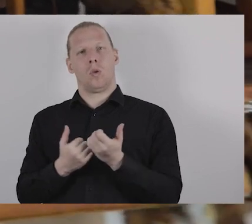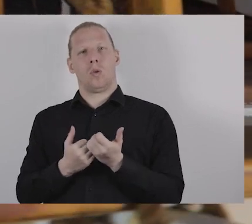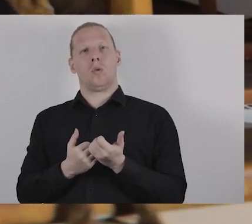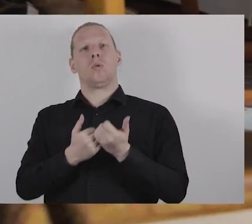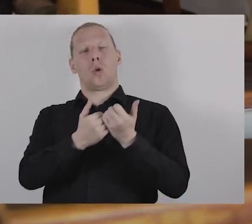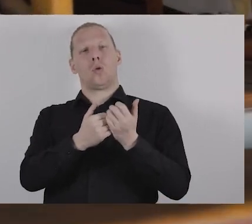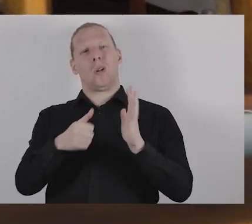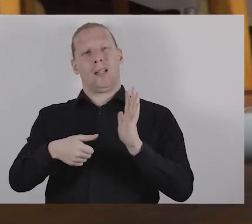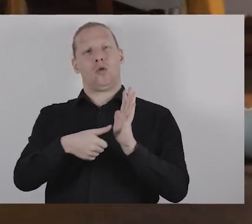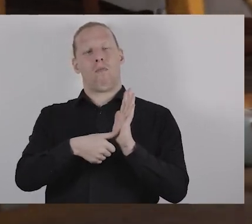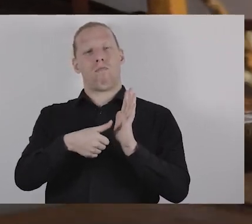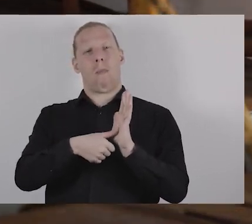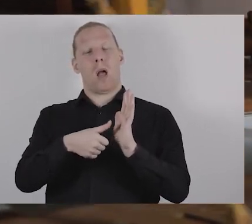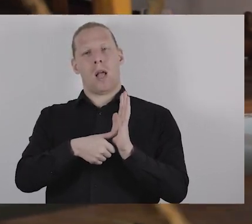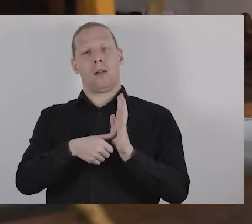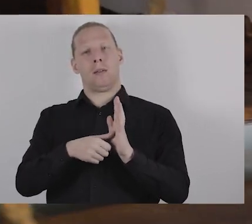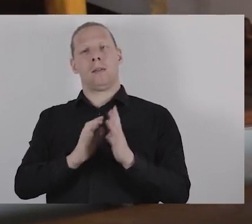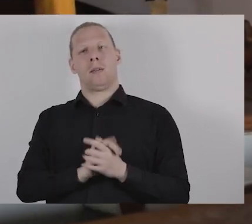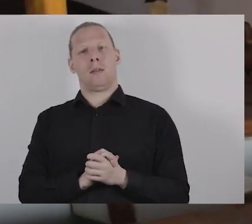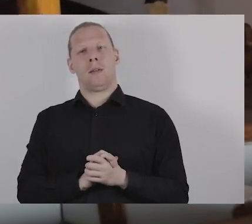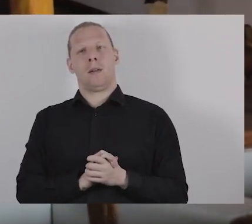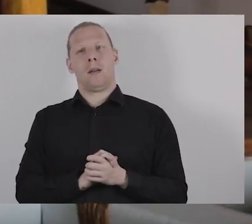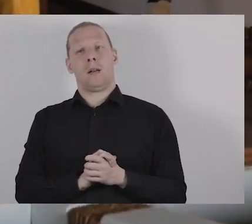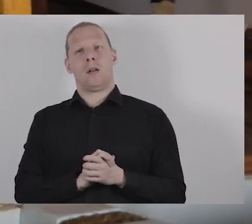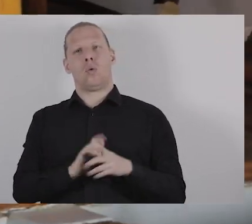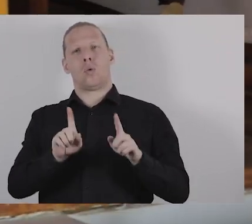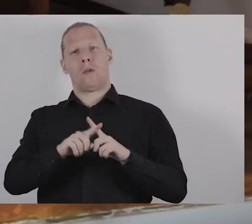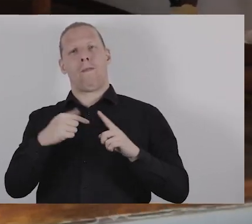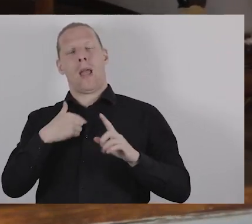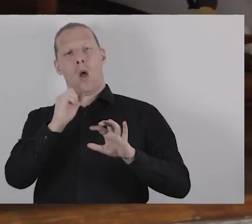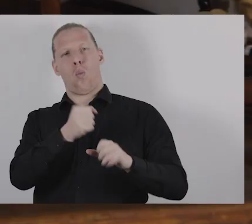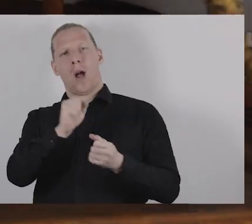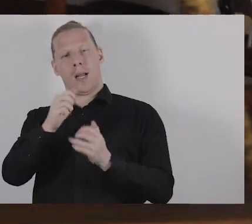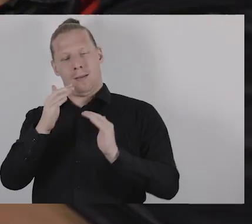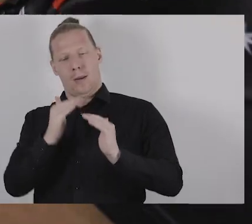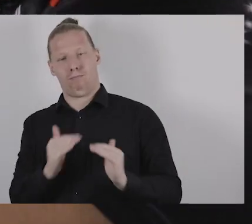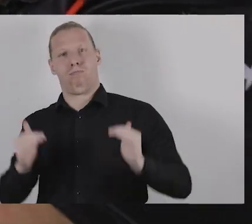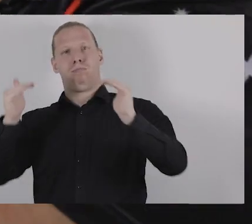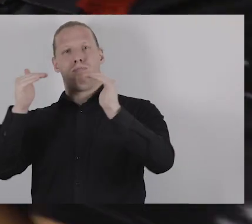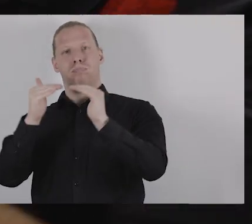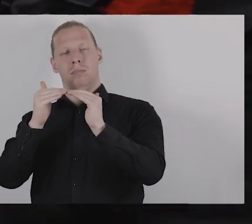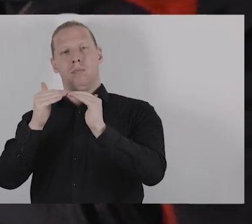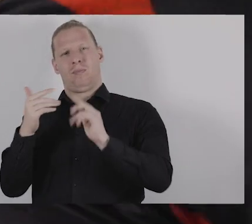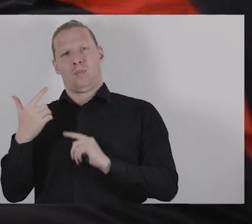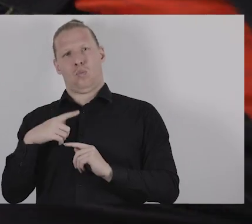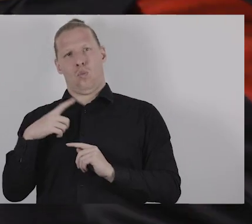you know, just tautoko-ing with Te Papa and how we take the waka — especially Te Aurere — to the next level,